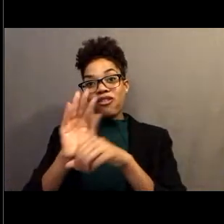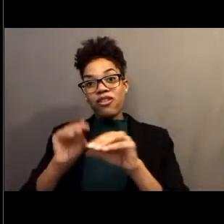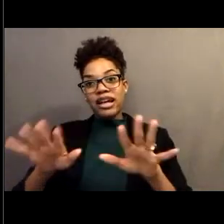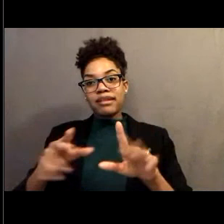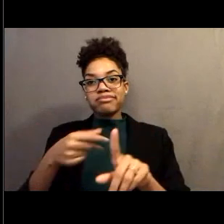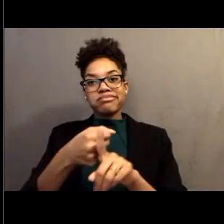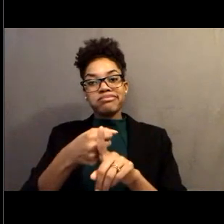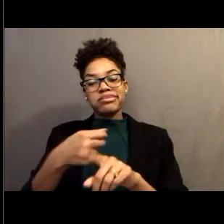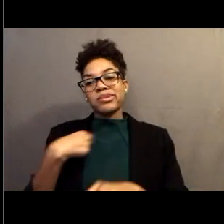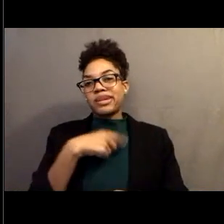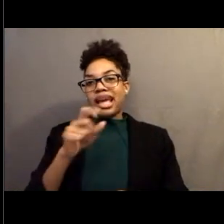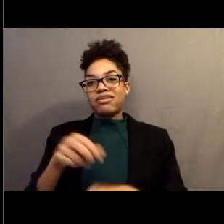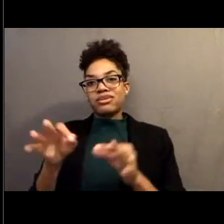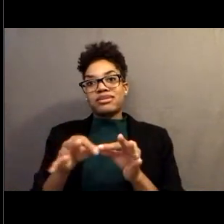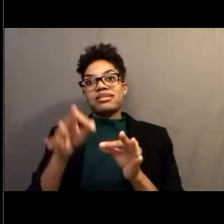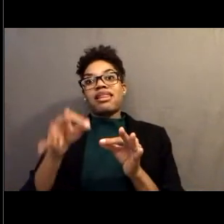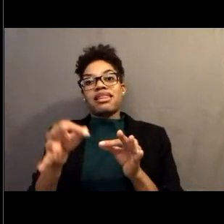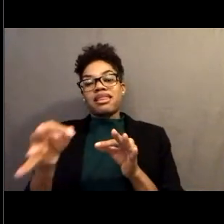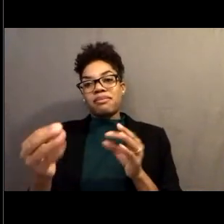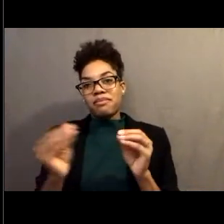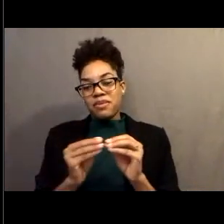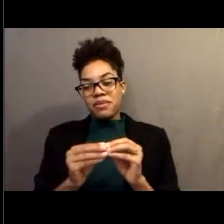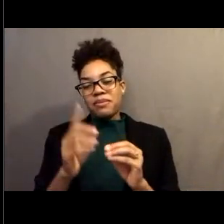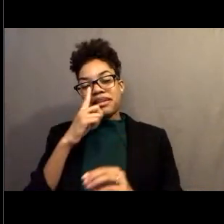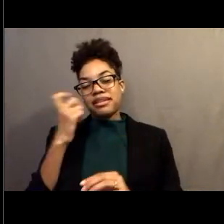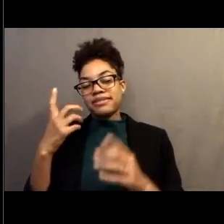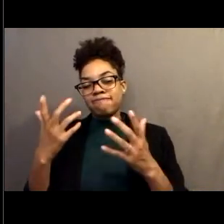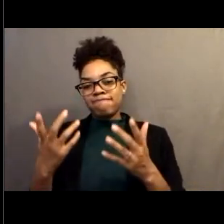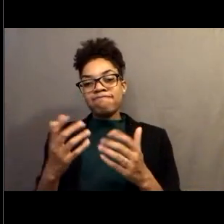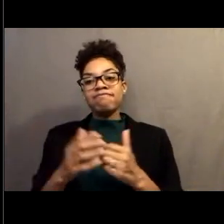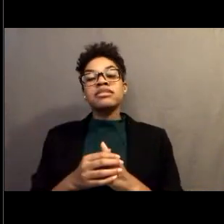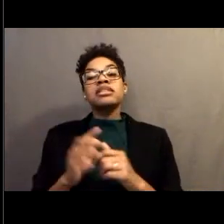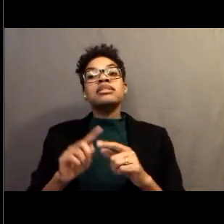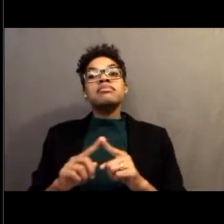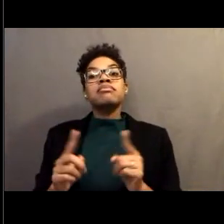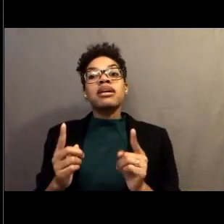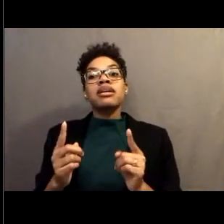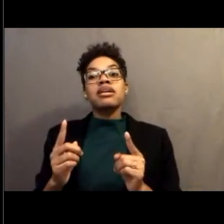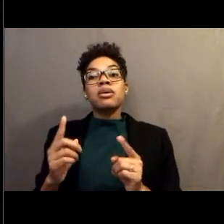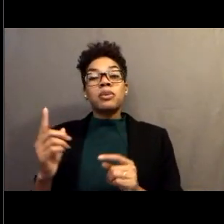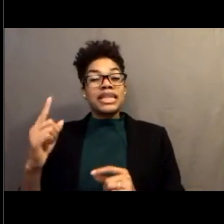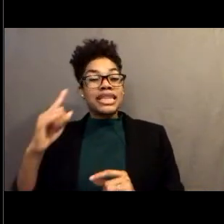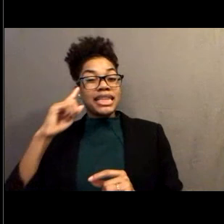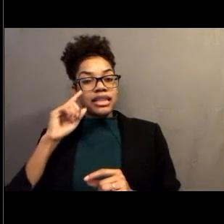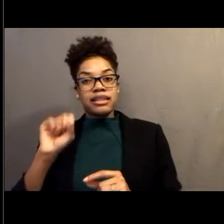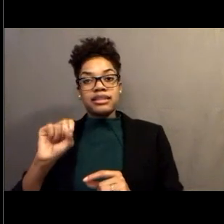just because we had a little delay. But we're looking at September 30th of this coming year of 2022.